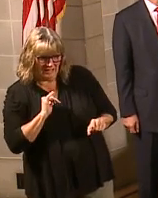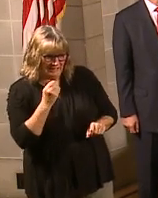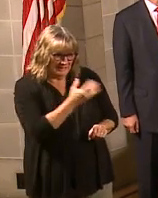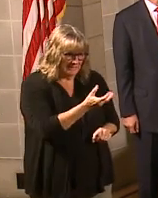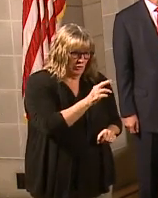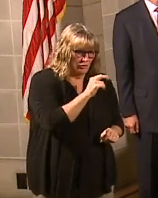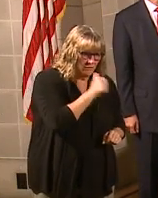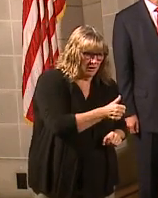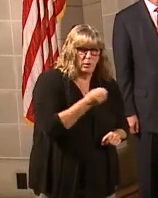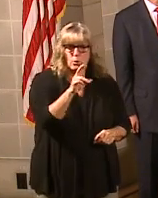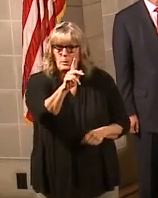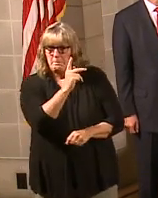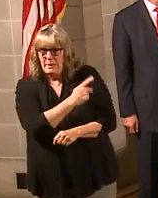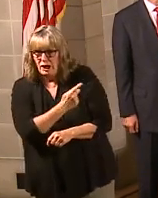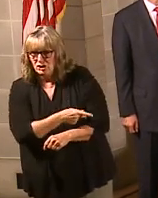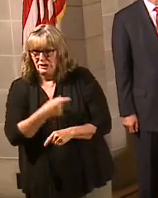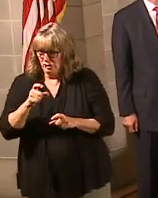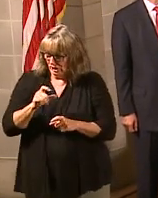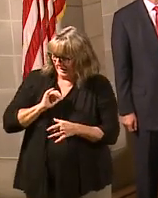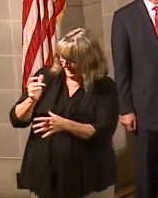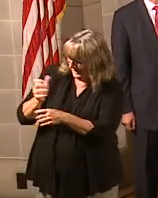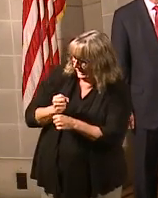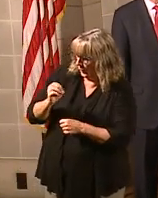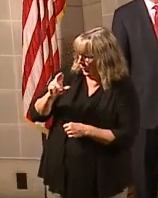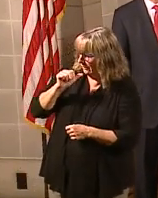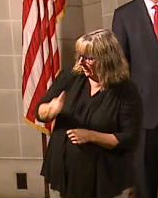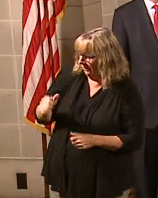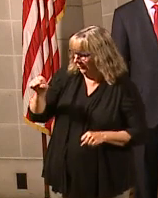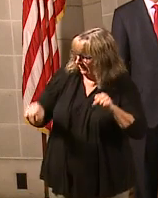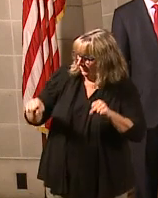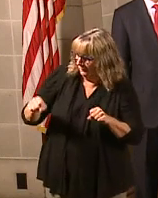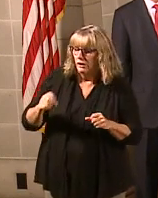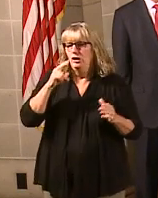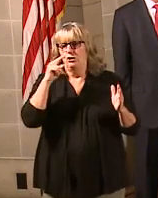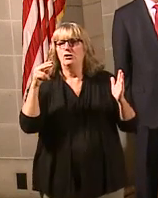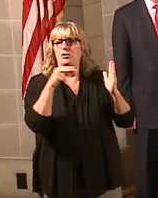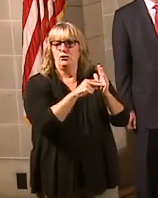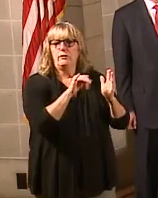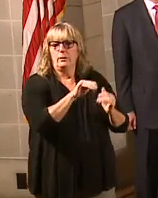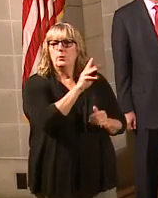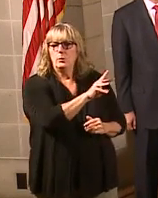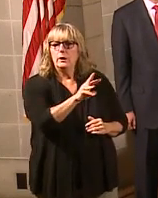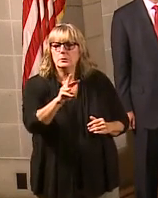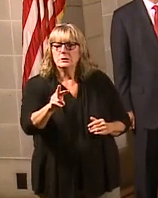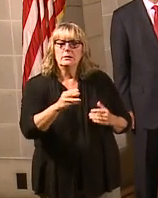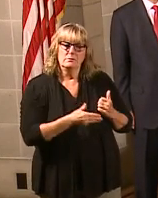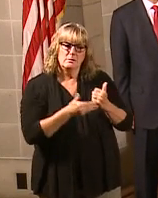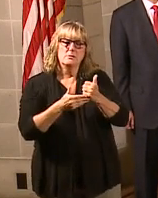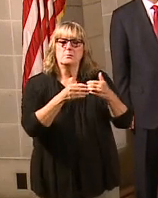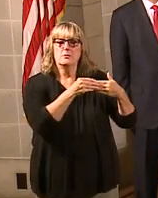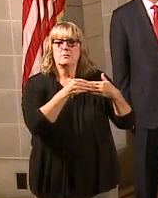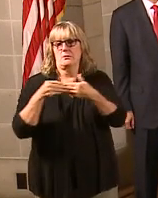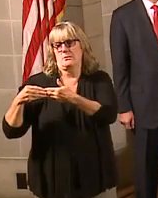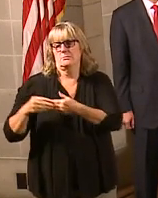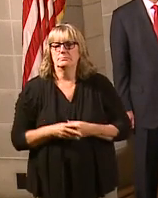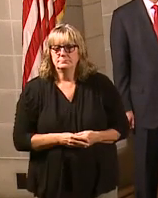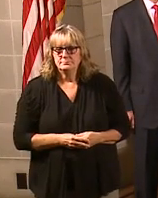IF YOU'RE CONFUSED AS A PROVIDER OR A PATIENT, JUST LOOK UP THAT